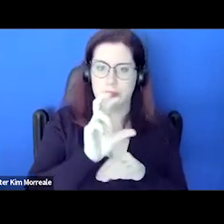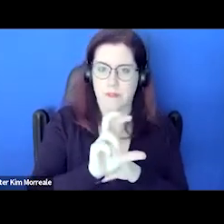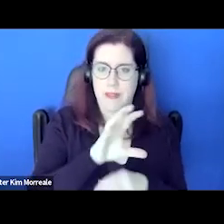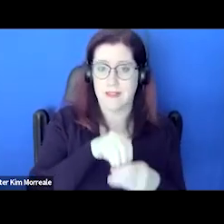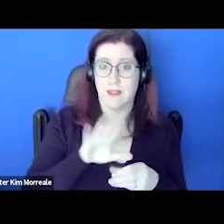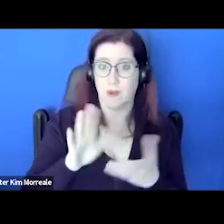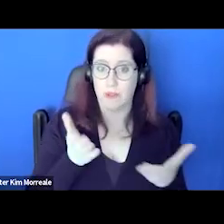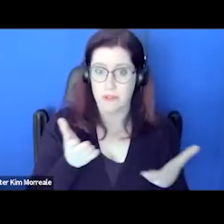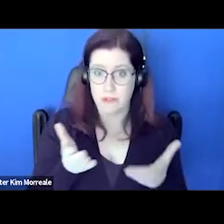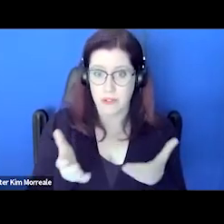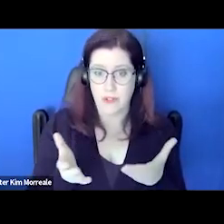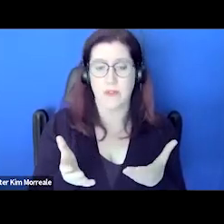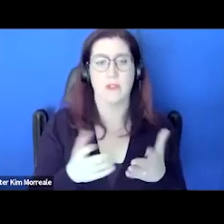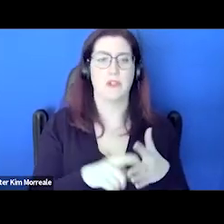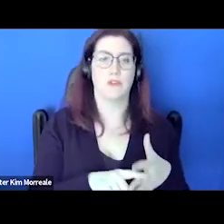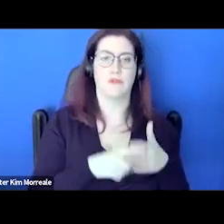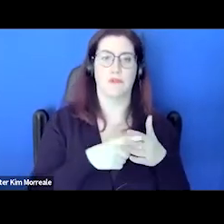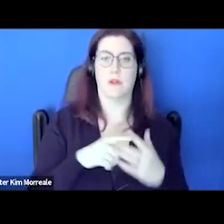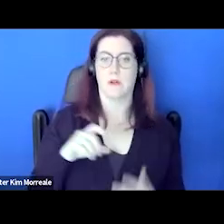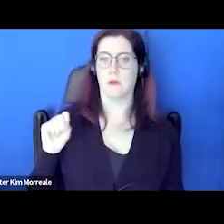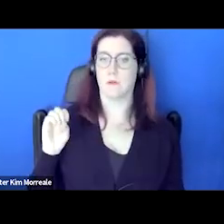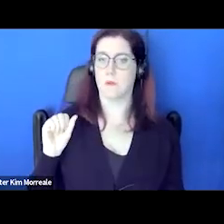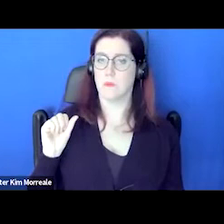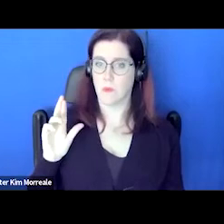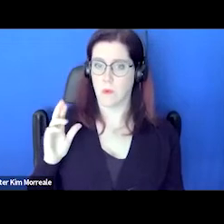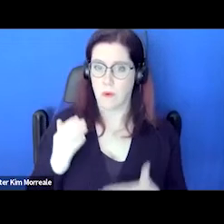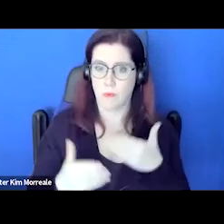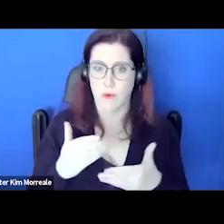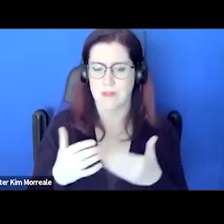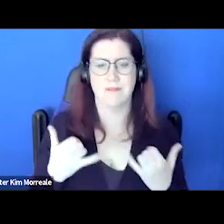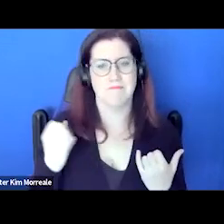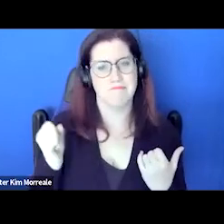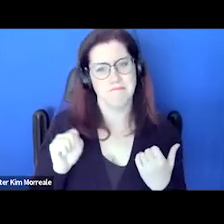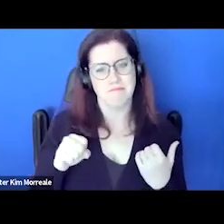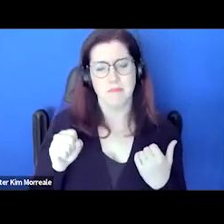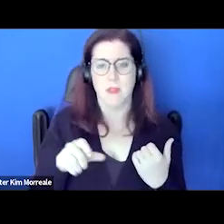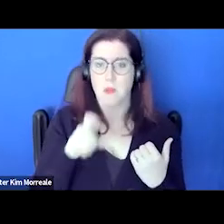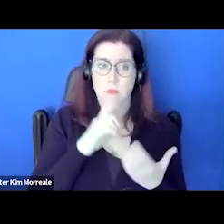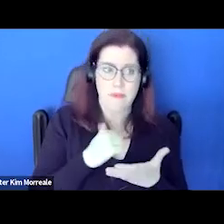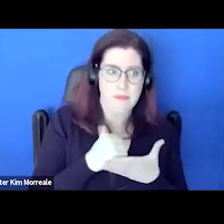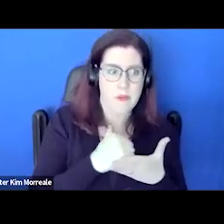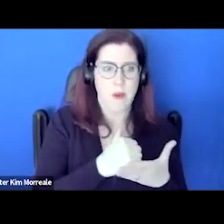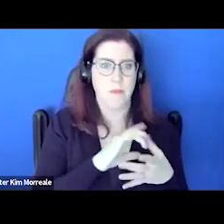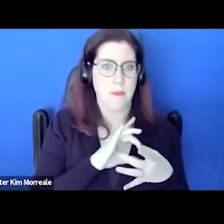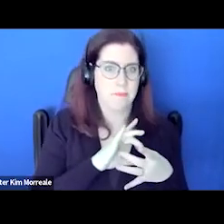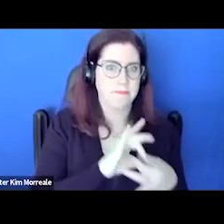you start the SOAR process. Yes, you have to help them reconnect to themselves